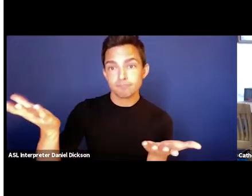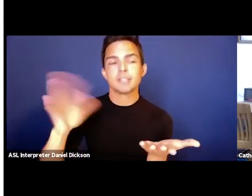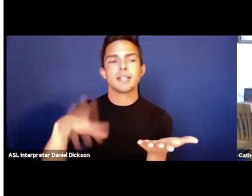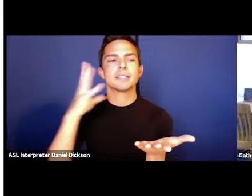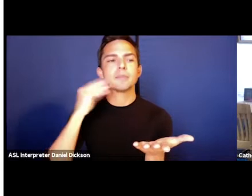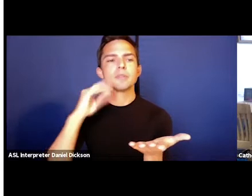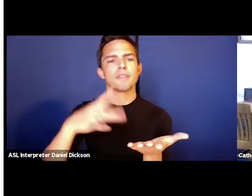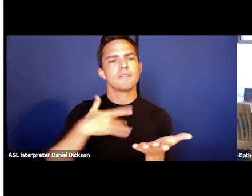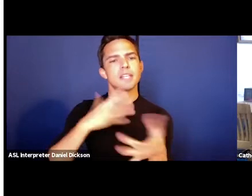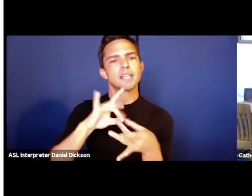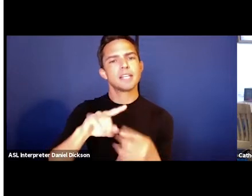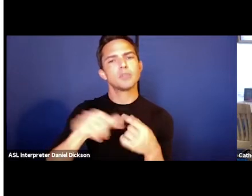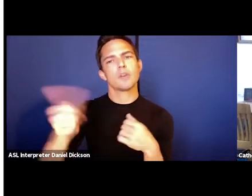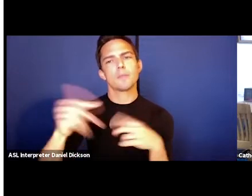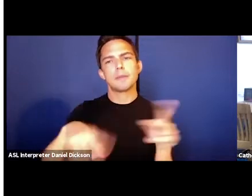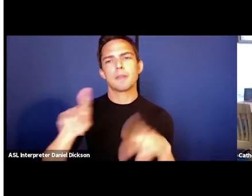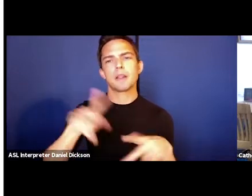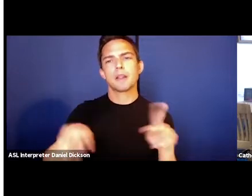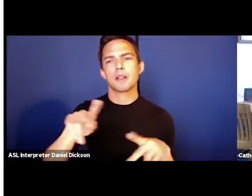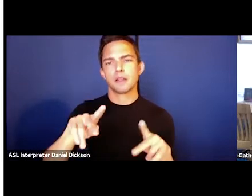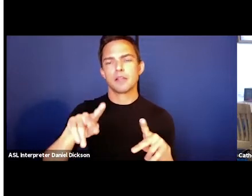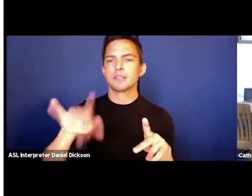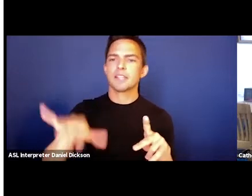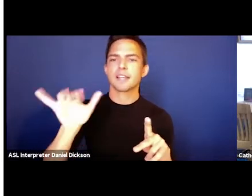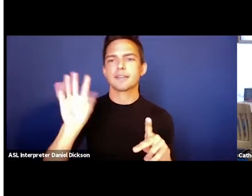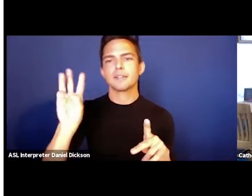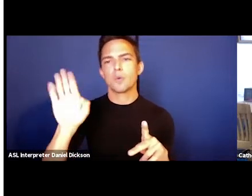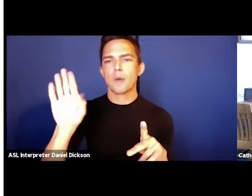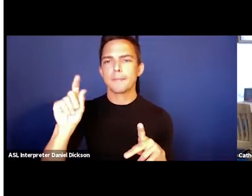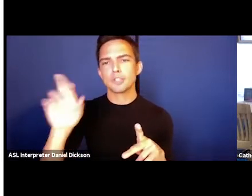connected to other people. That kind of seems like a Webster definition doesn't it.